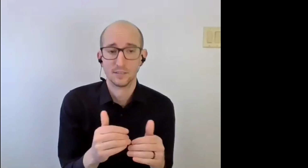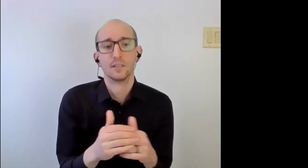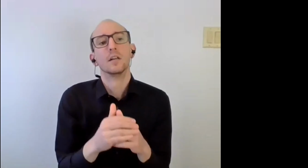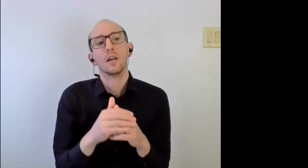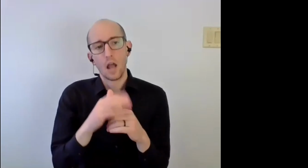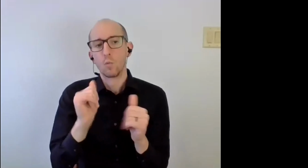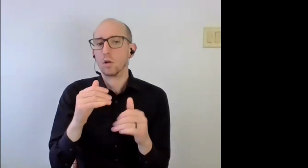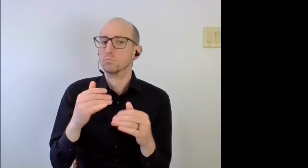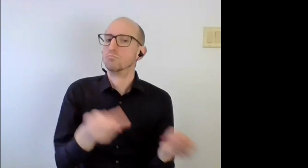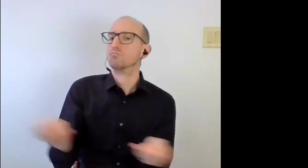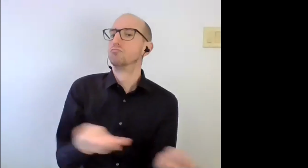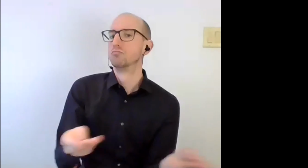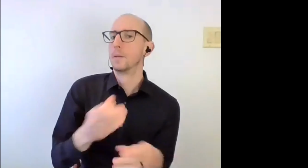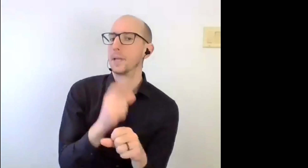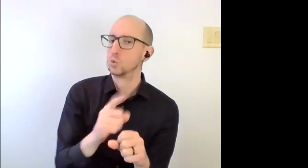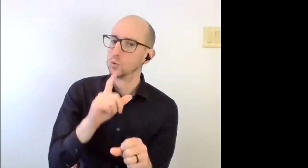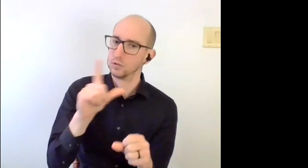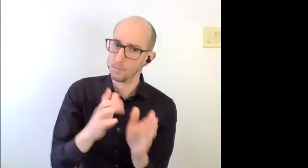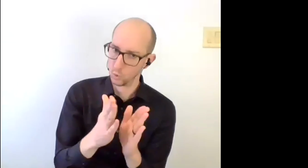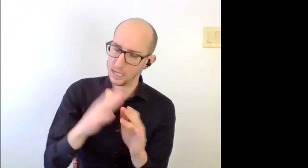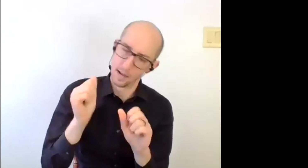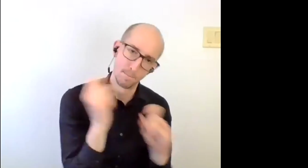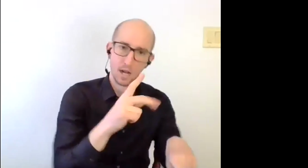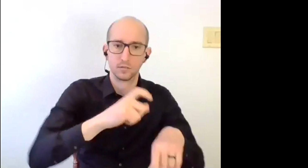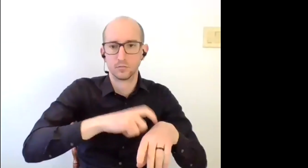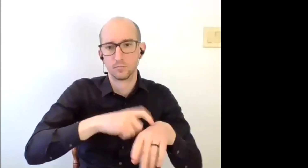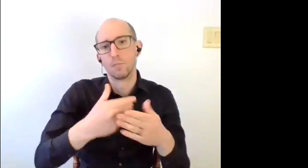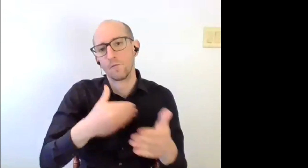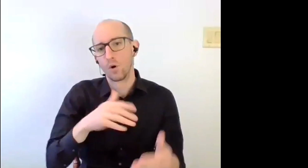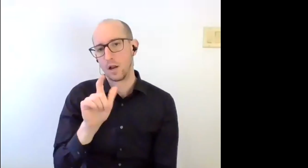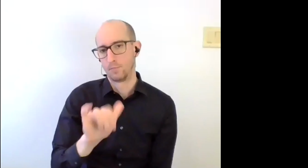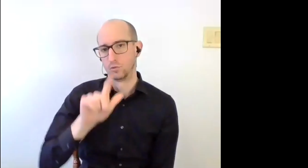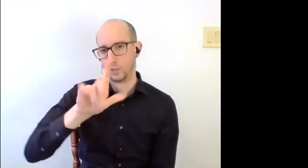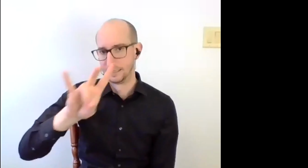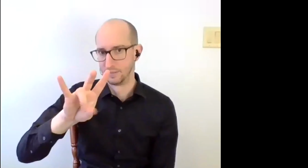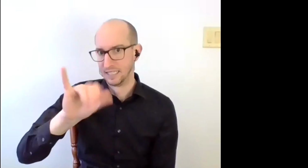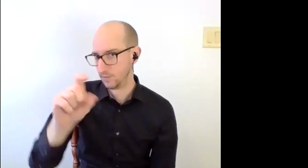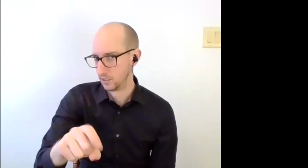student